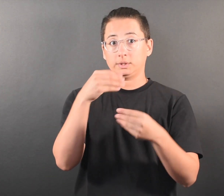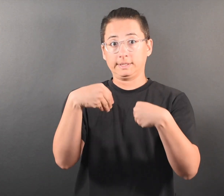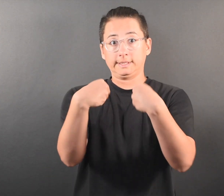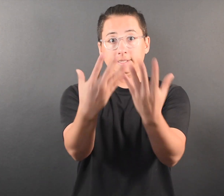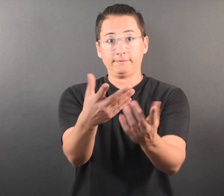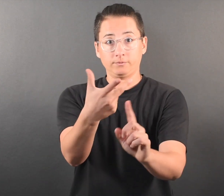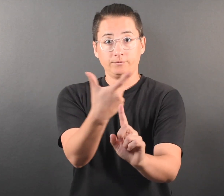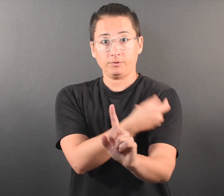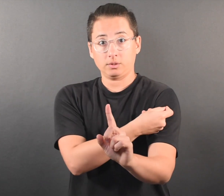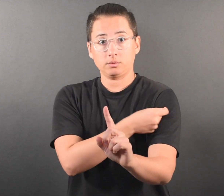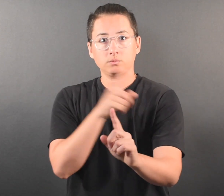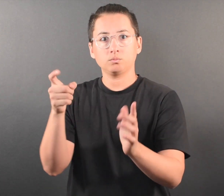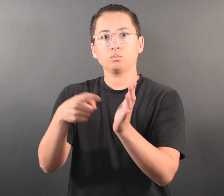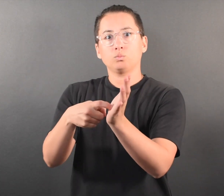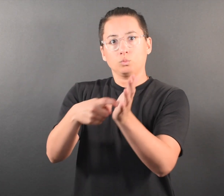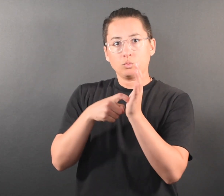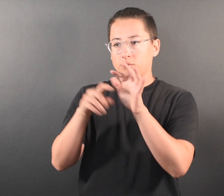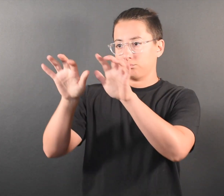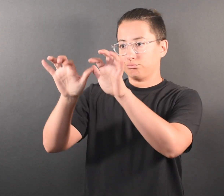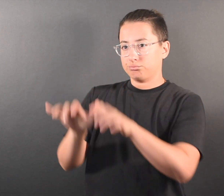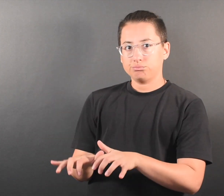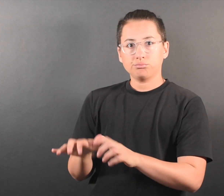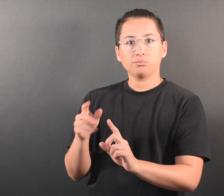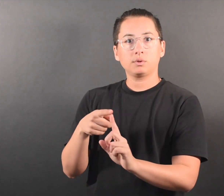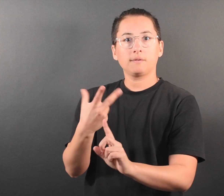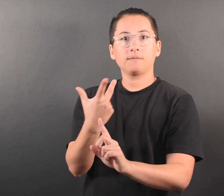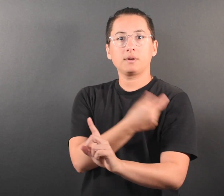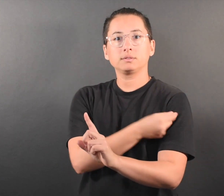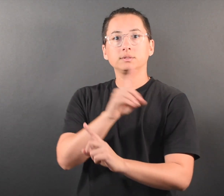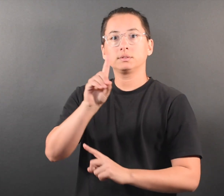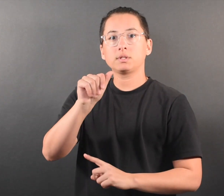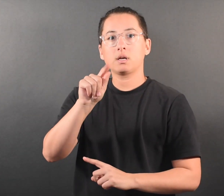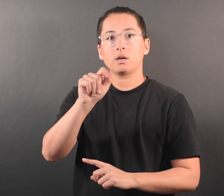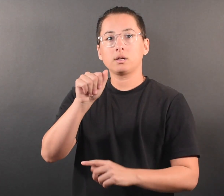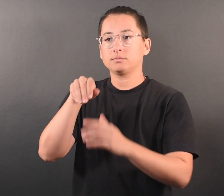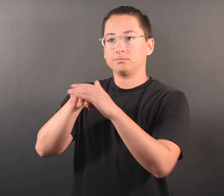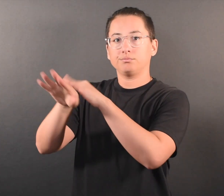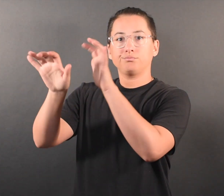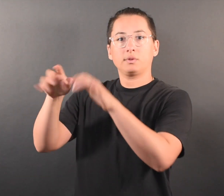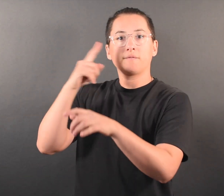The person who gives you the vaccine is required to enter vaccine data into